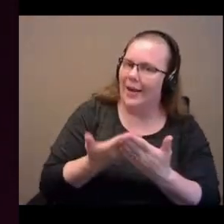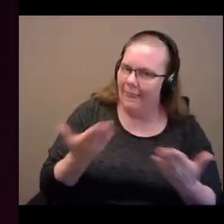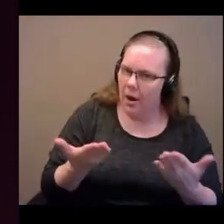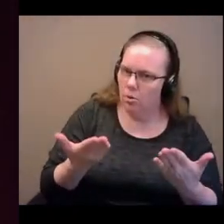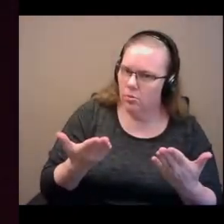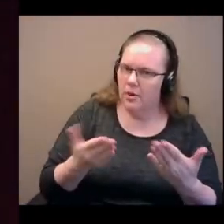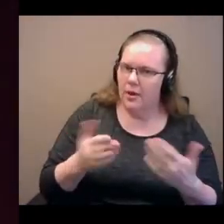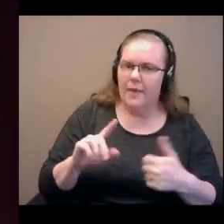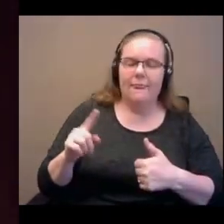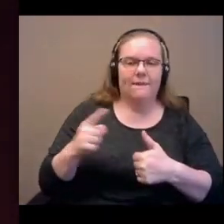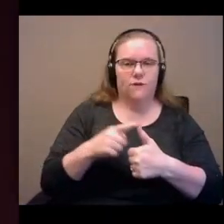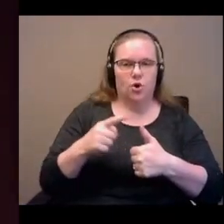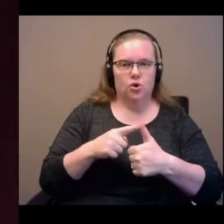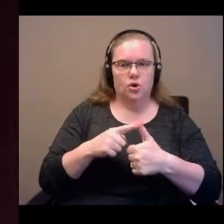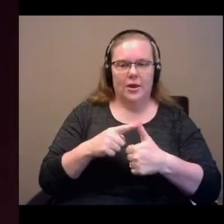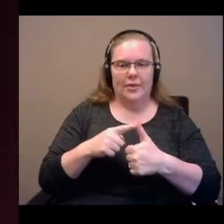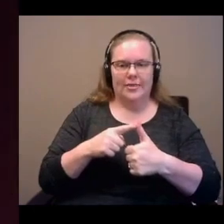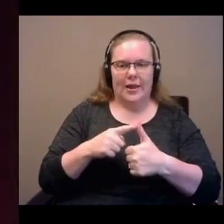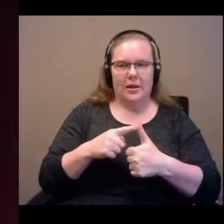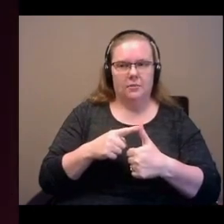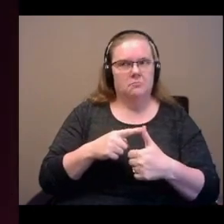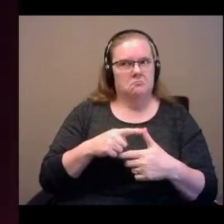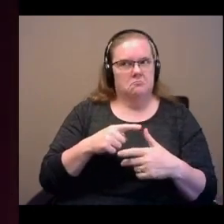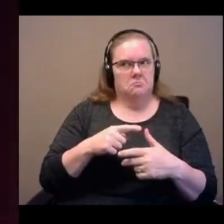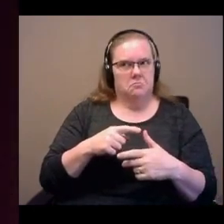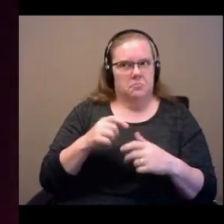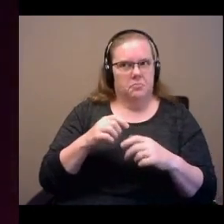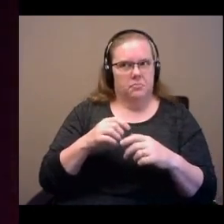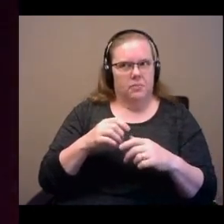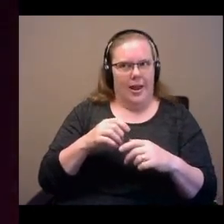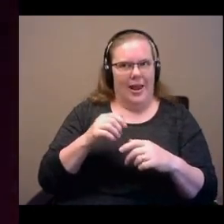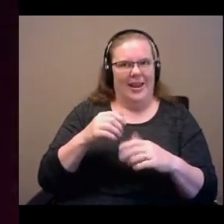they deactivate that anti-persuasion radar. Rather than telling people what to do, you’re asking